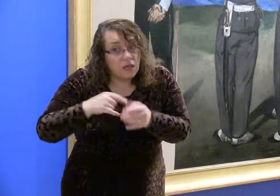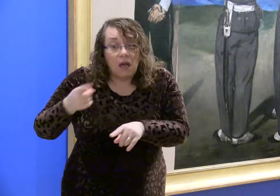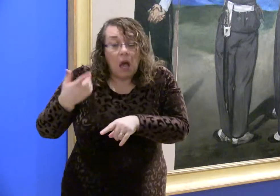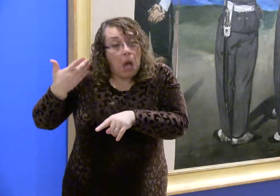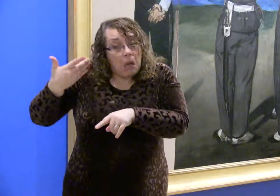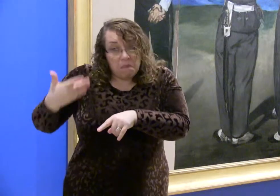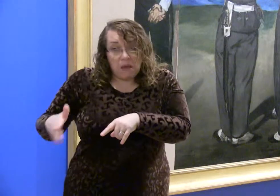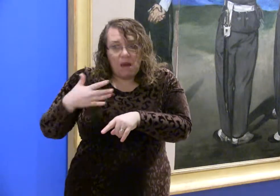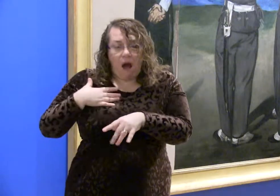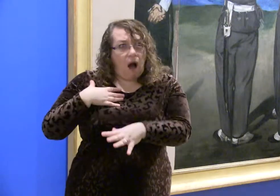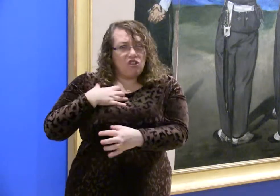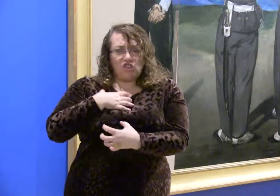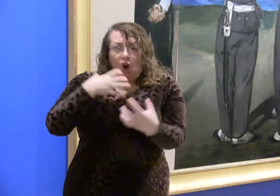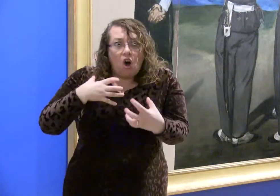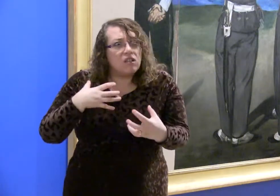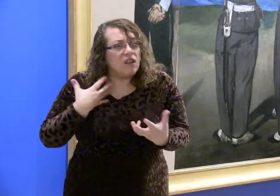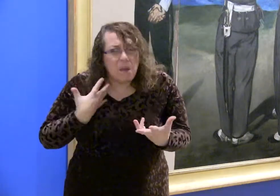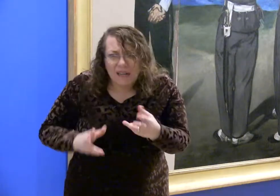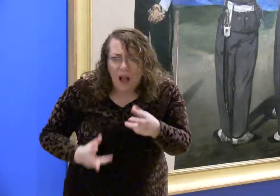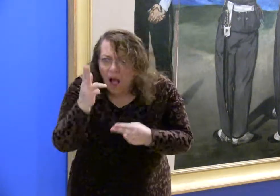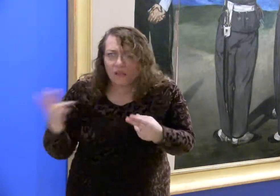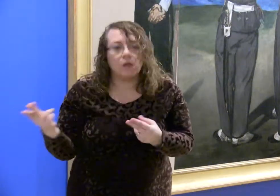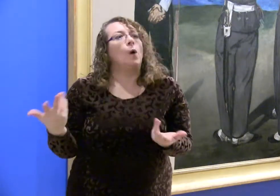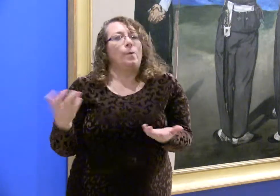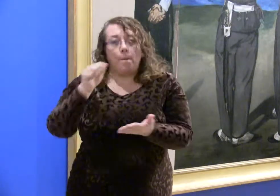He bought up all the fragments he could, and had them sewn onto this